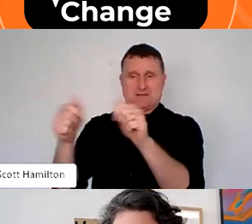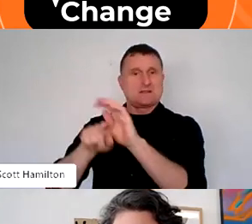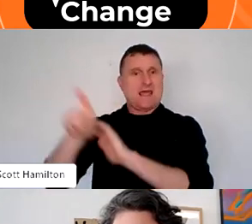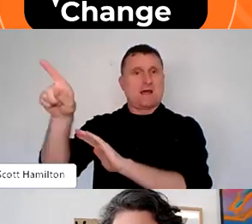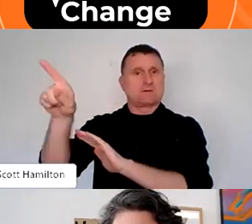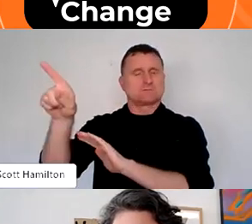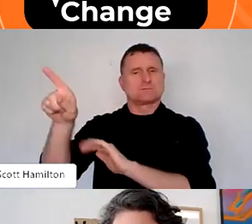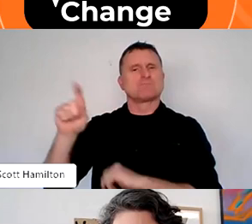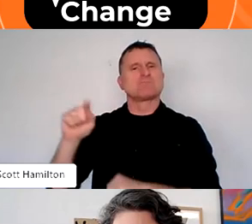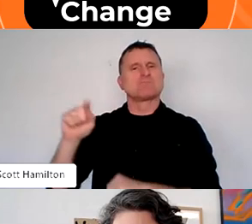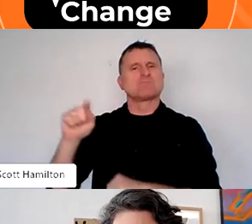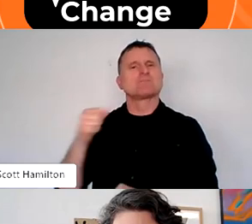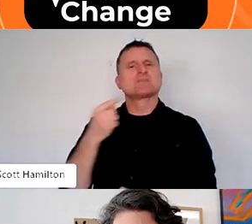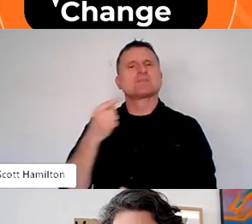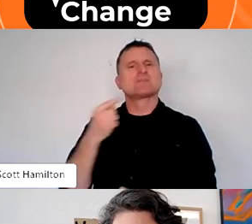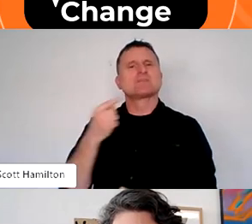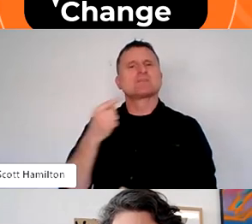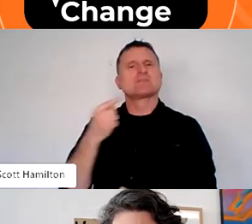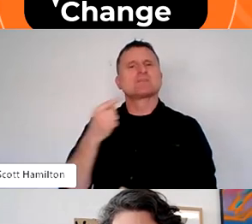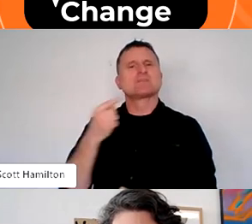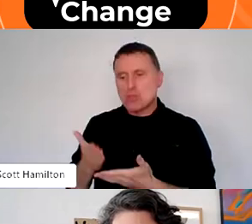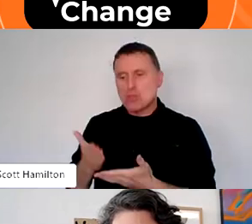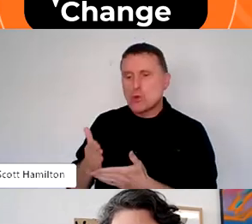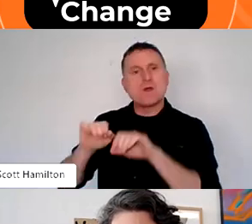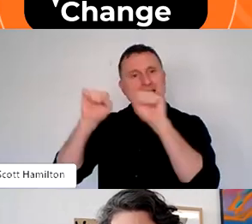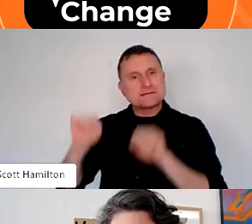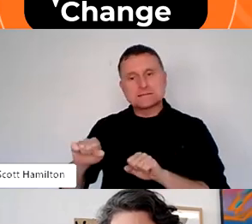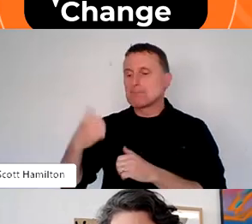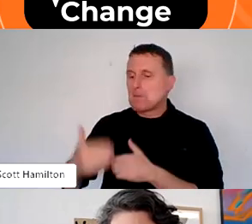needs have changed as I've gone through different educational settings.